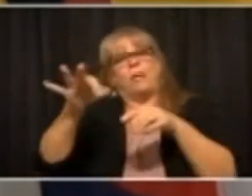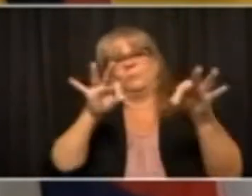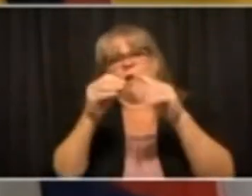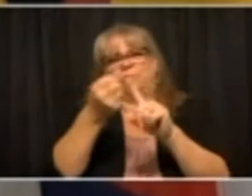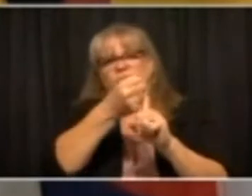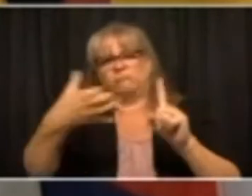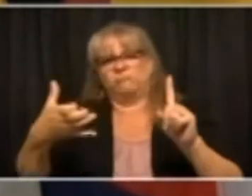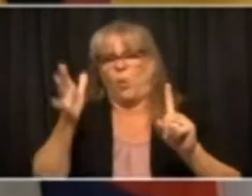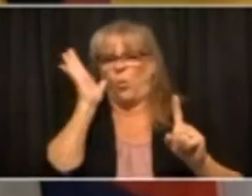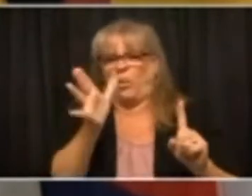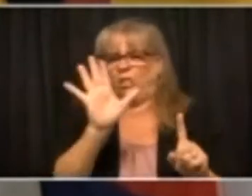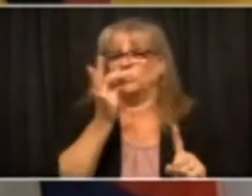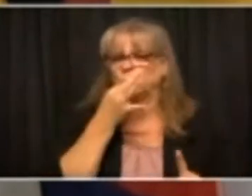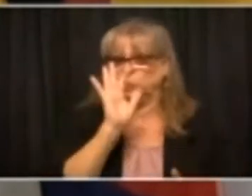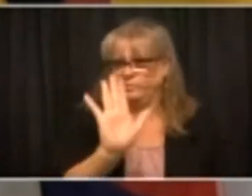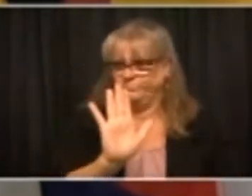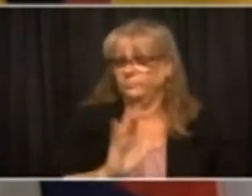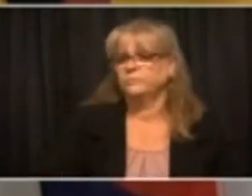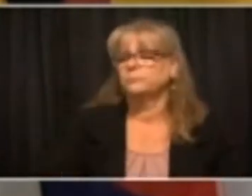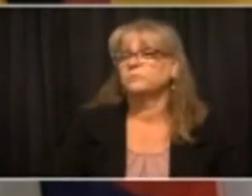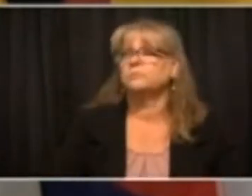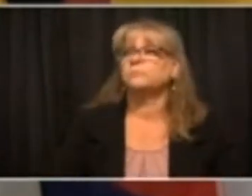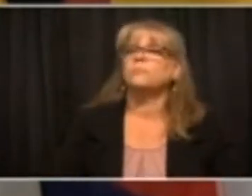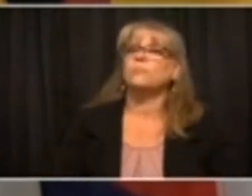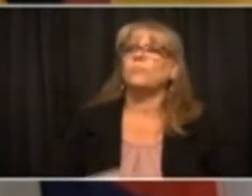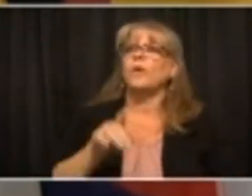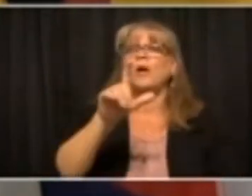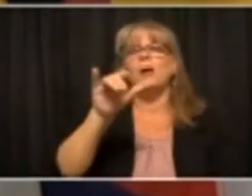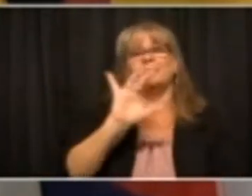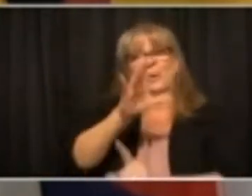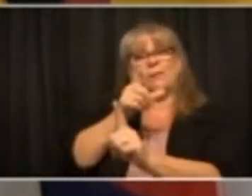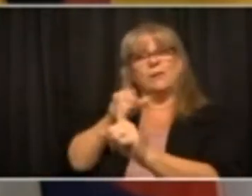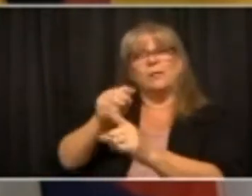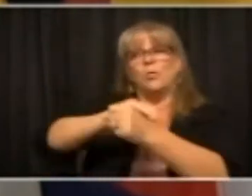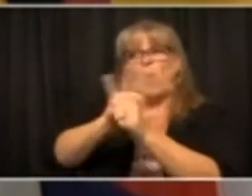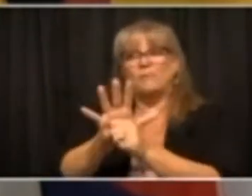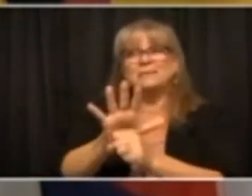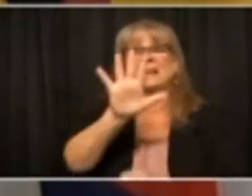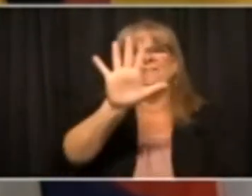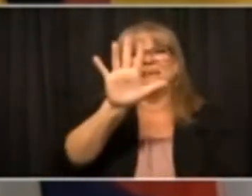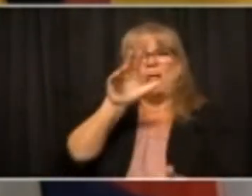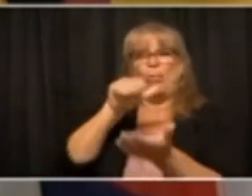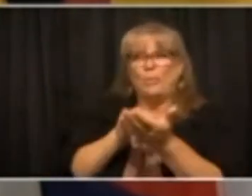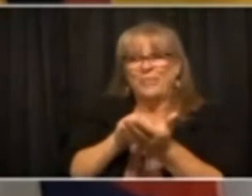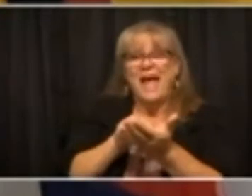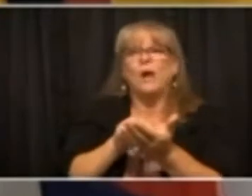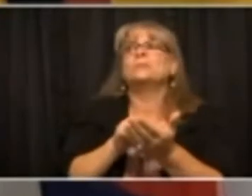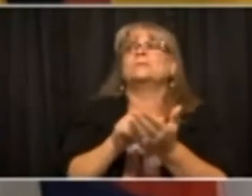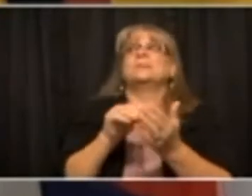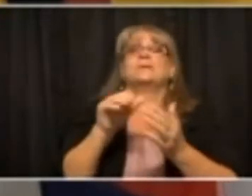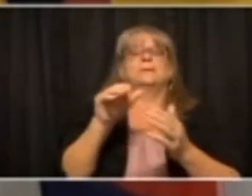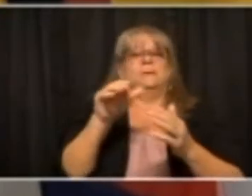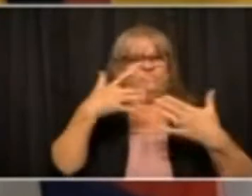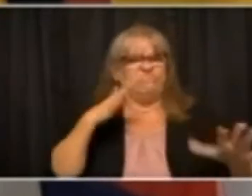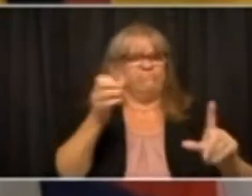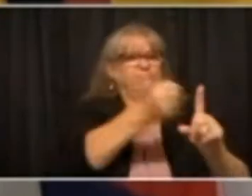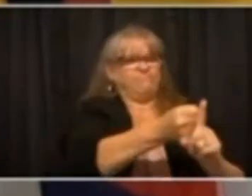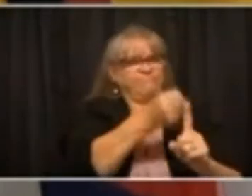positive cases 261 cases today that are new that are added